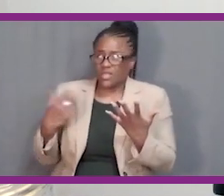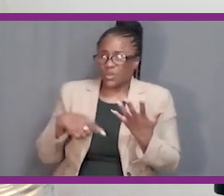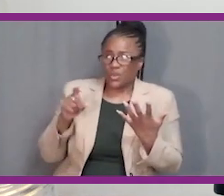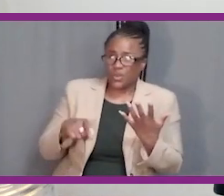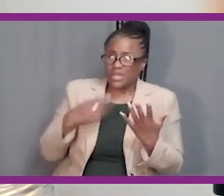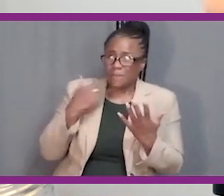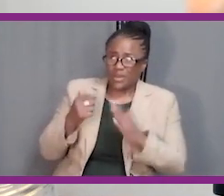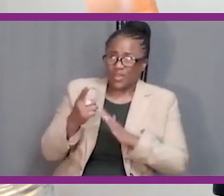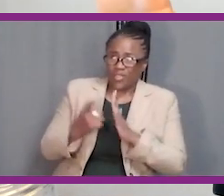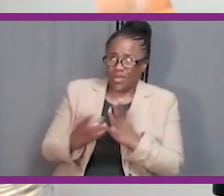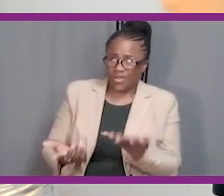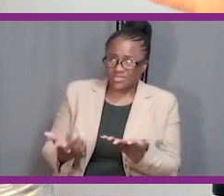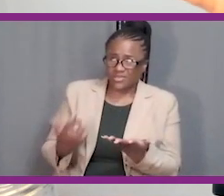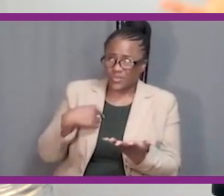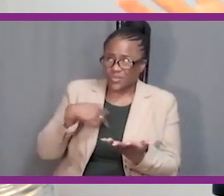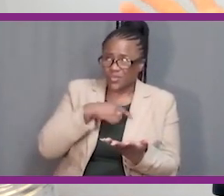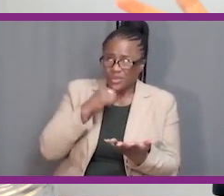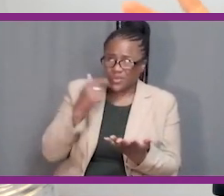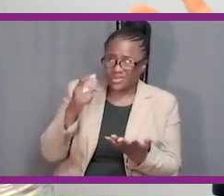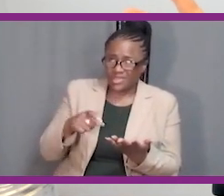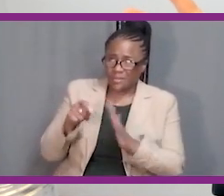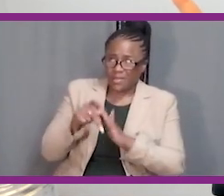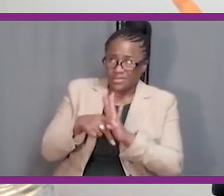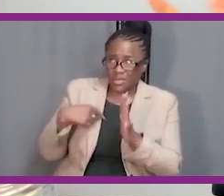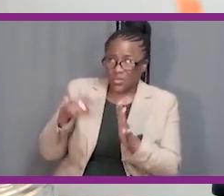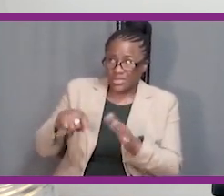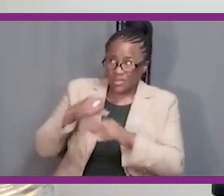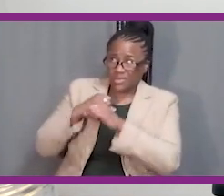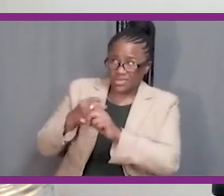We don't look to the government as an entity that's going to," like you said, Ashley,